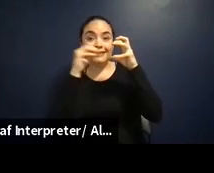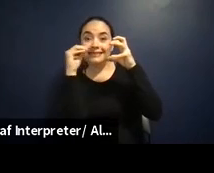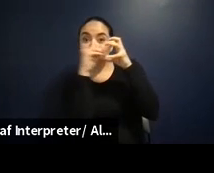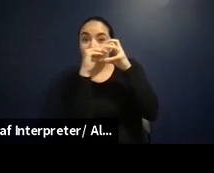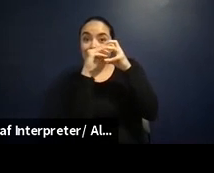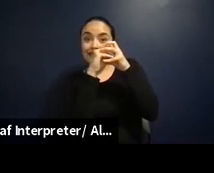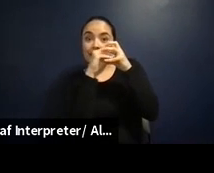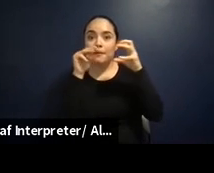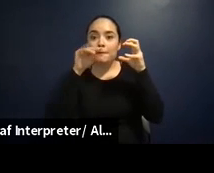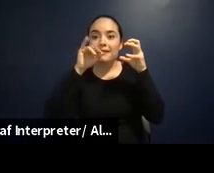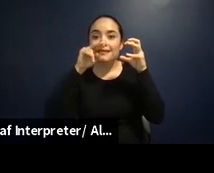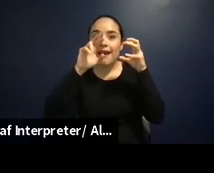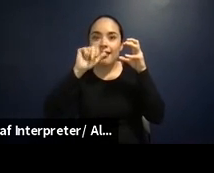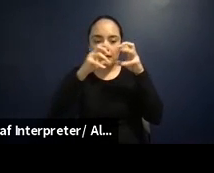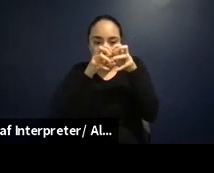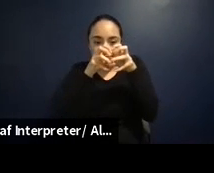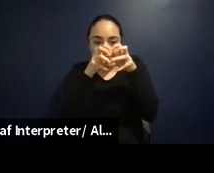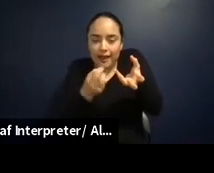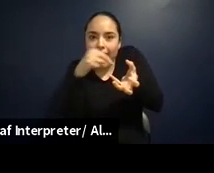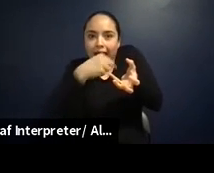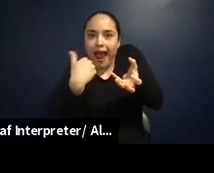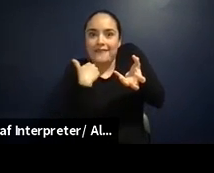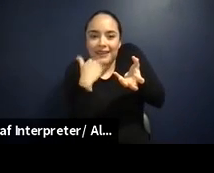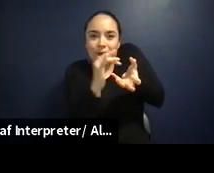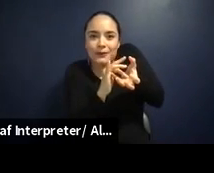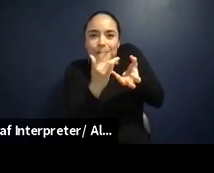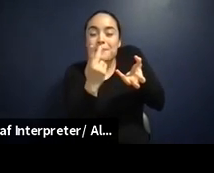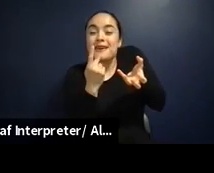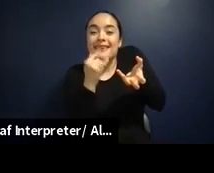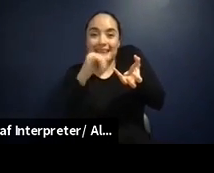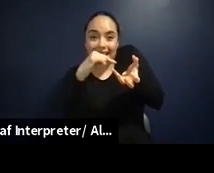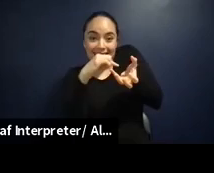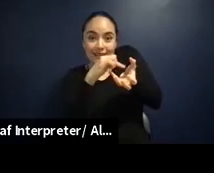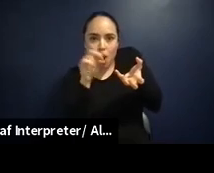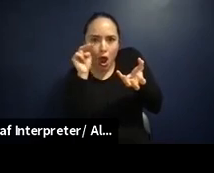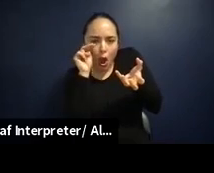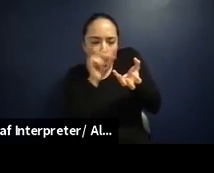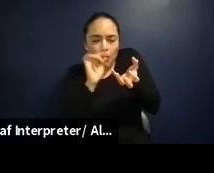table there has some has some shiny parts, and I don't know if you can tell so much on the screen,